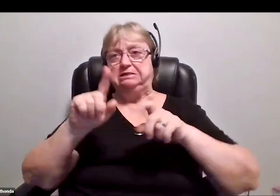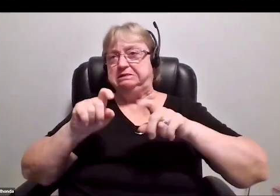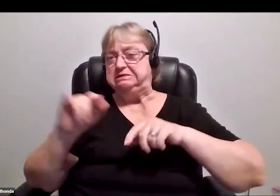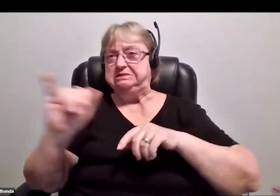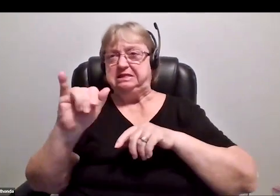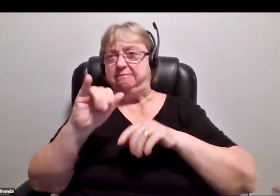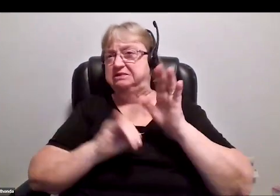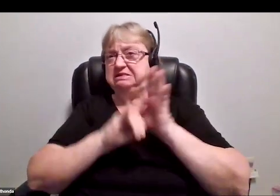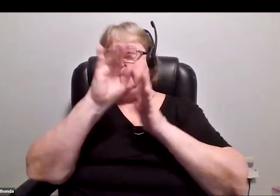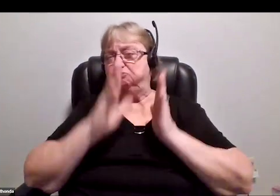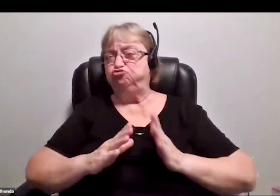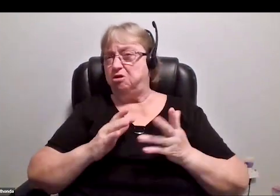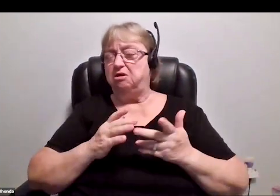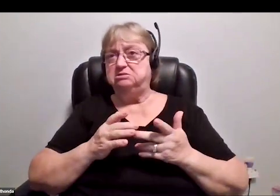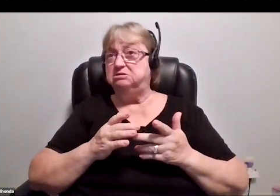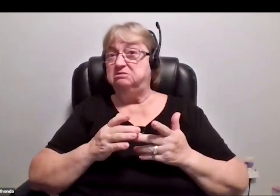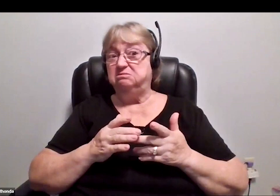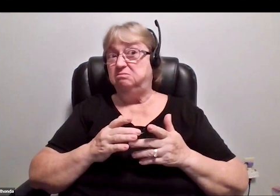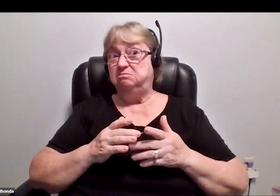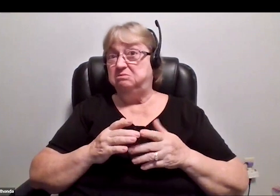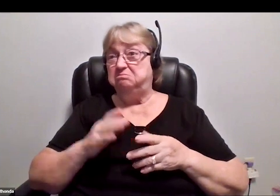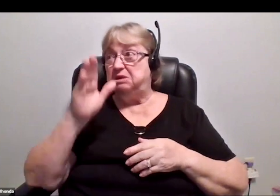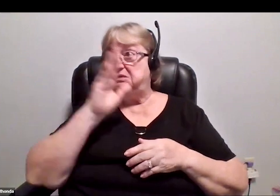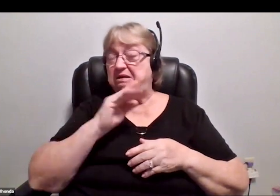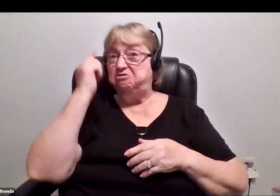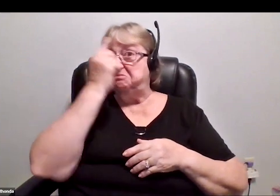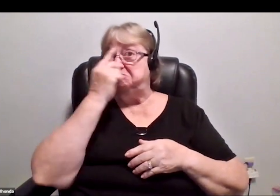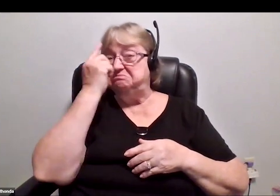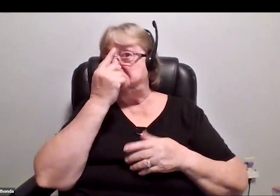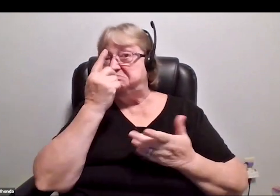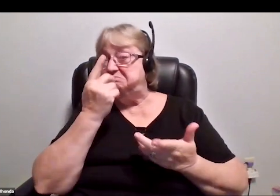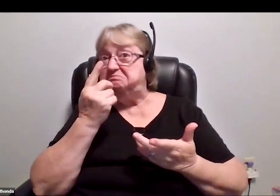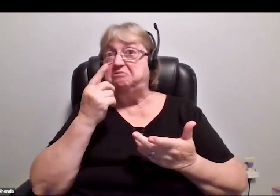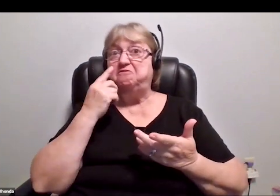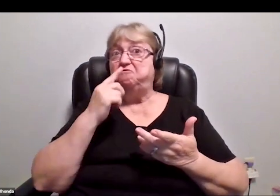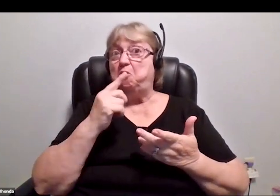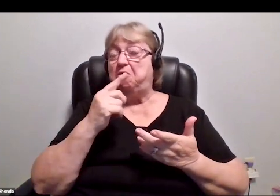They were never considered candidates for the astronaut program,